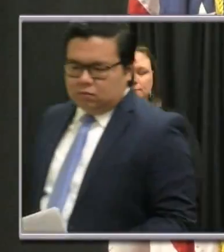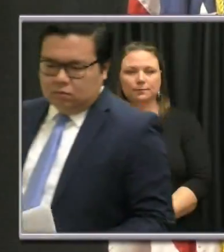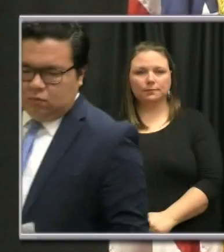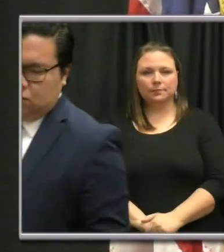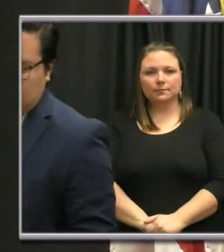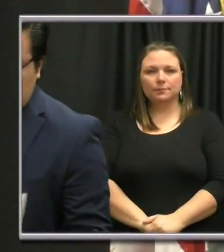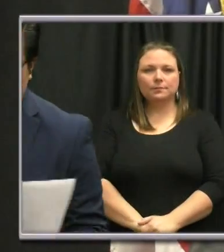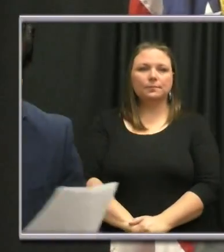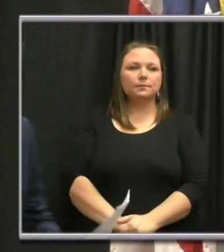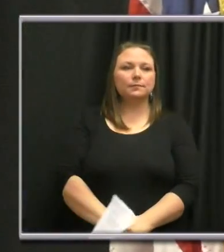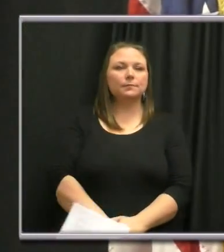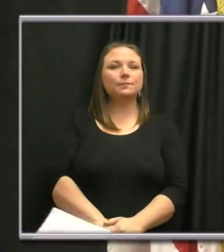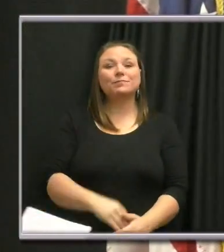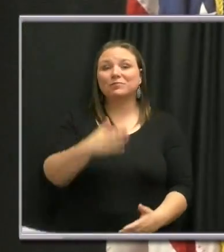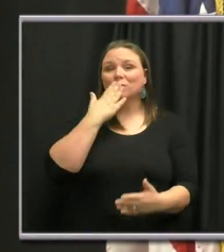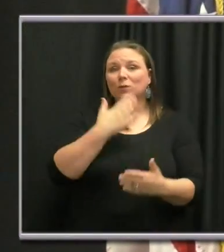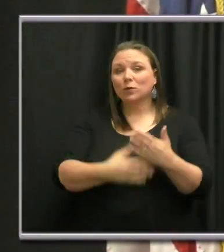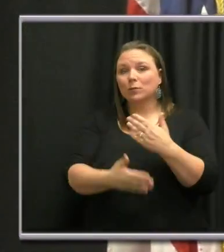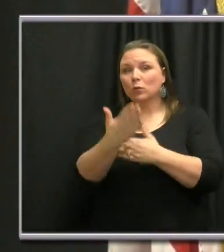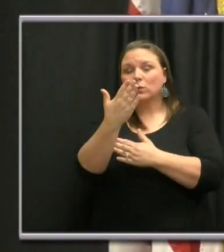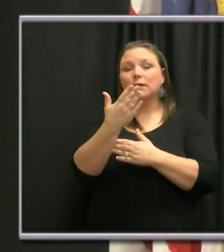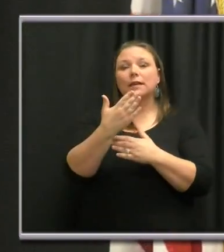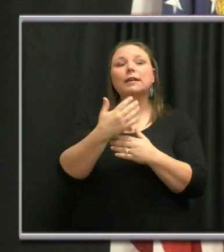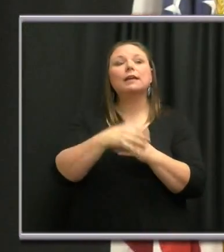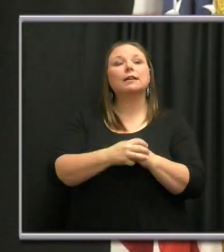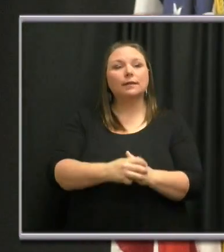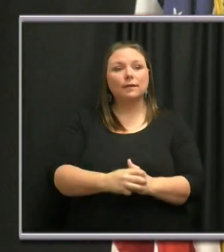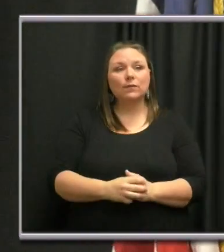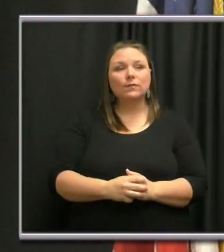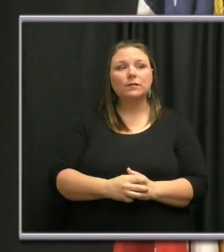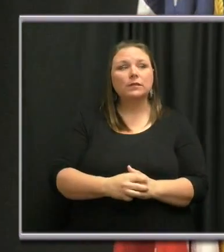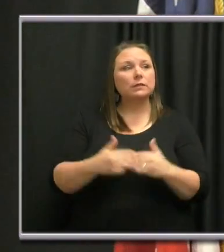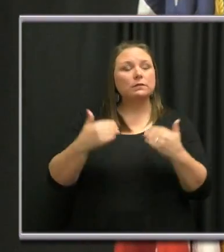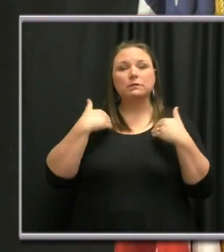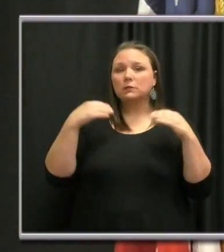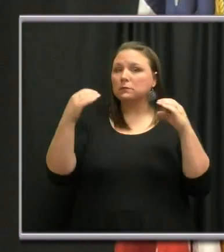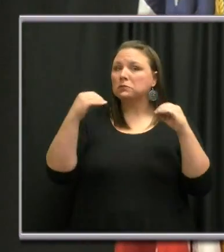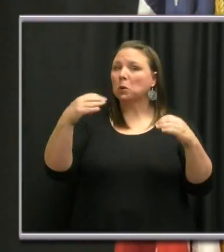DOING TO ADDRESS THE- DAUGHTER